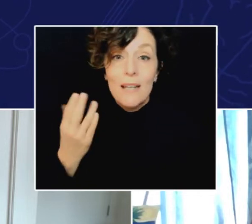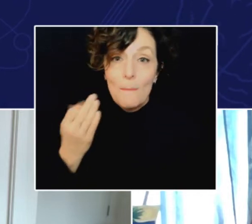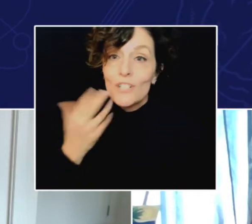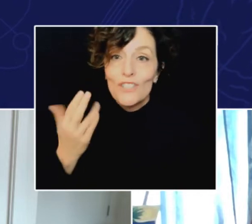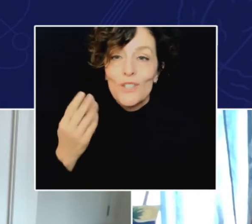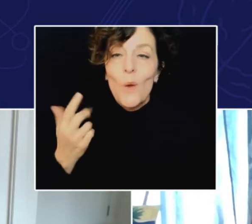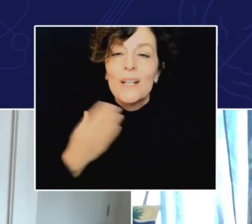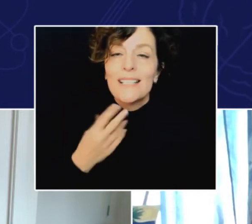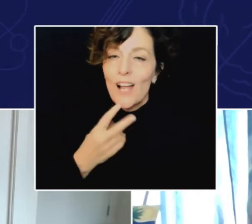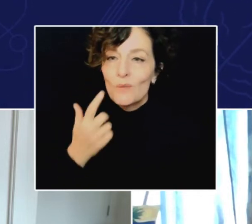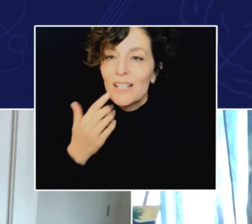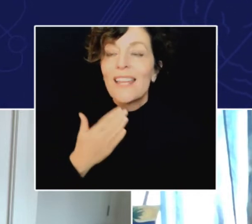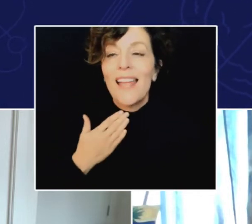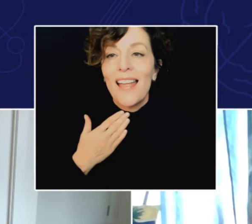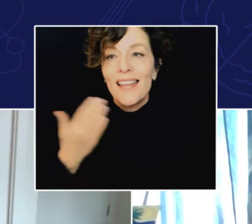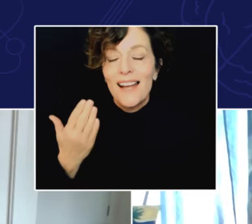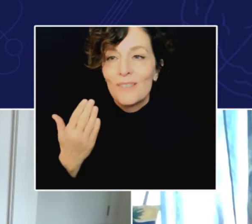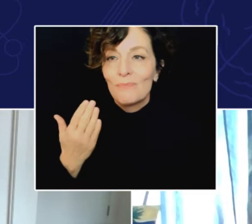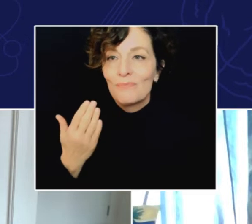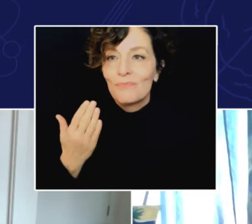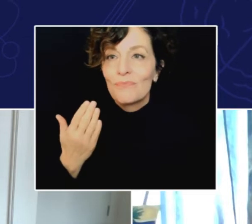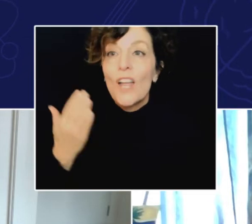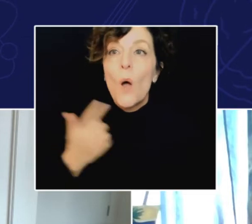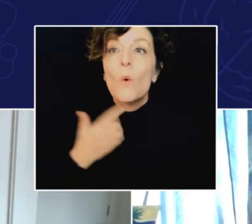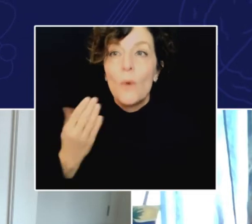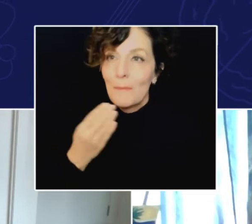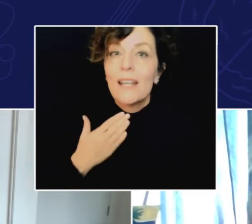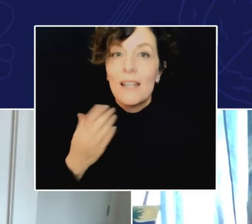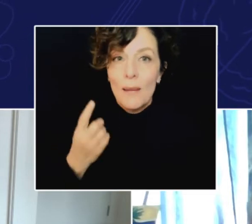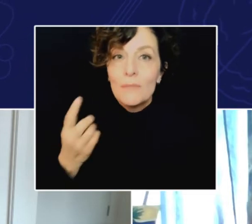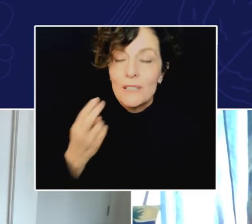to become a surgeon was actually a... woman named